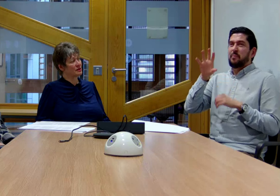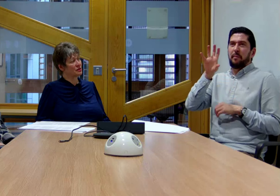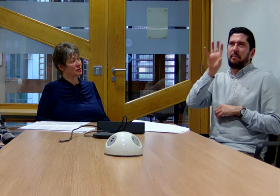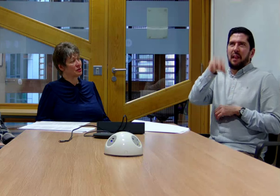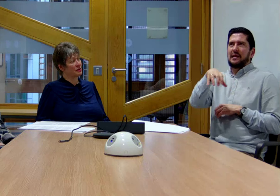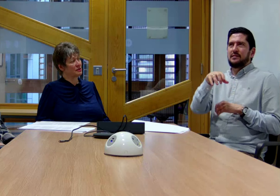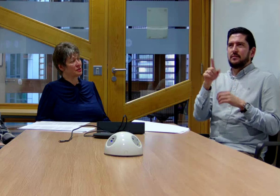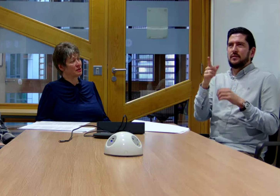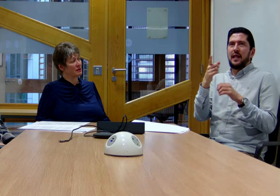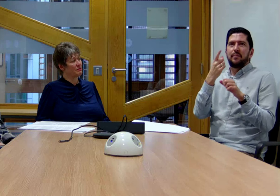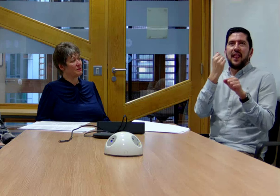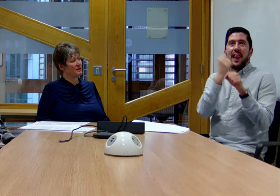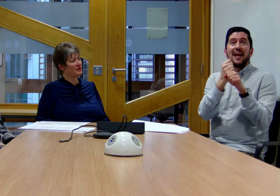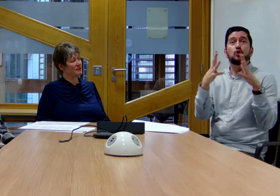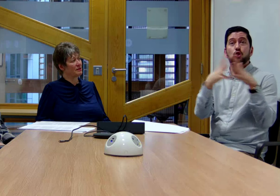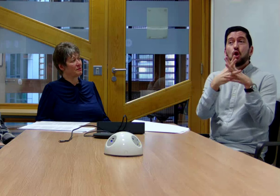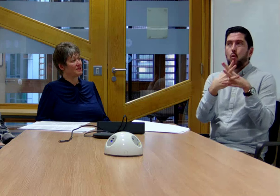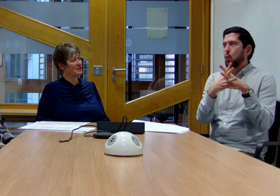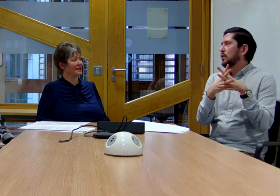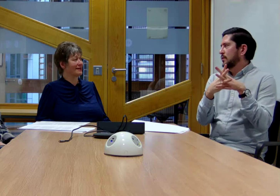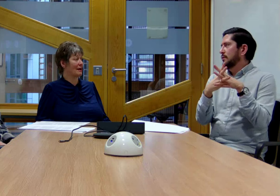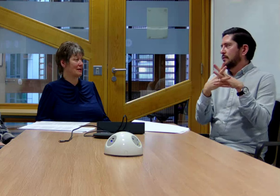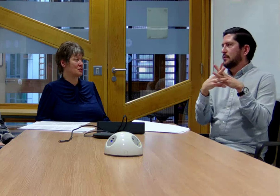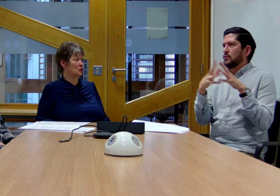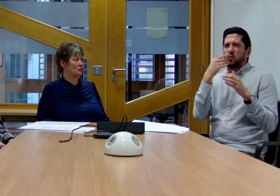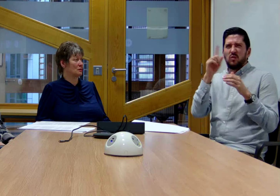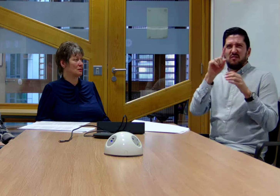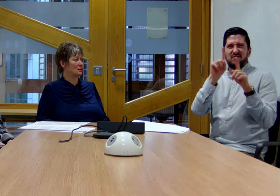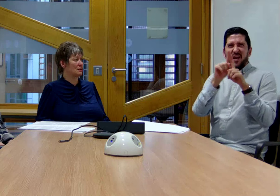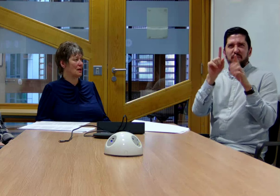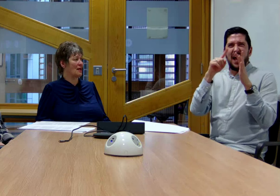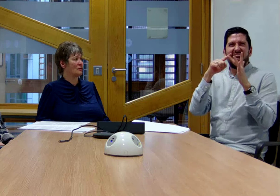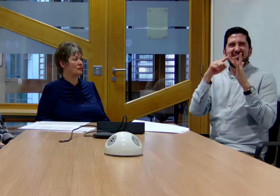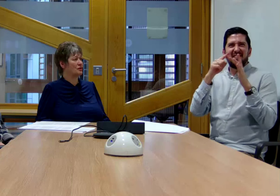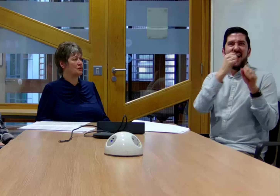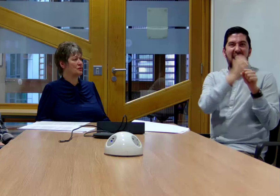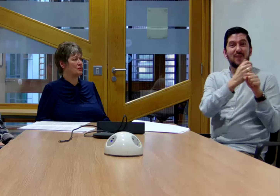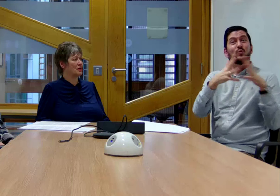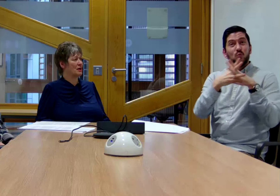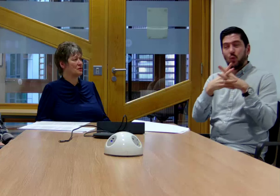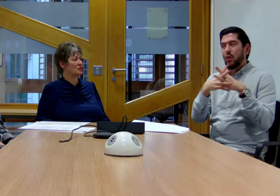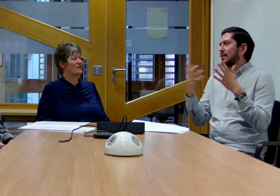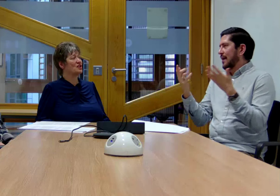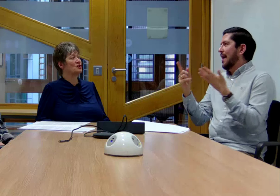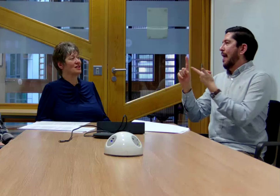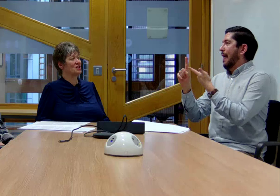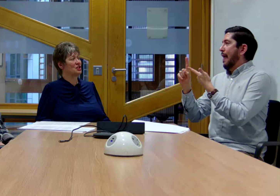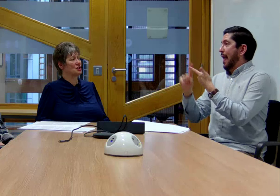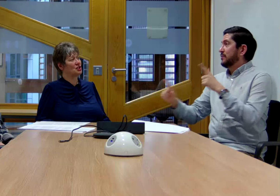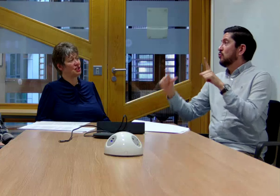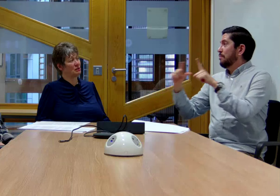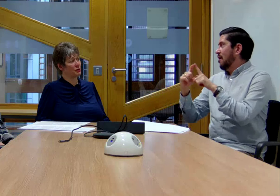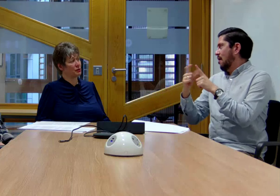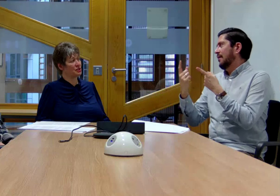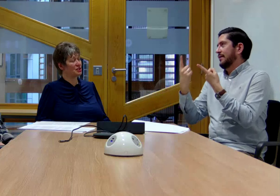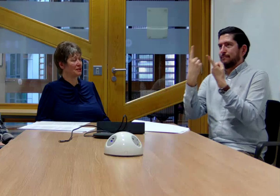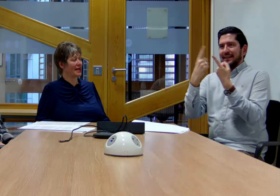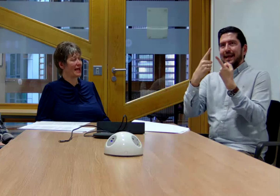I've noticed that within Scotland maybe there are places like Glasgow and they'll just use